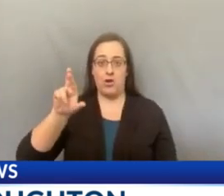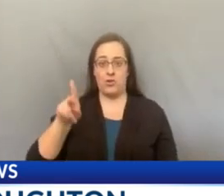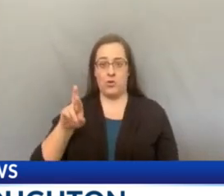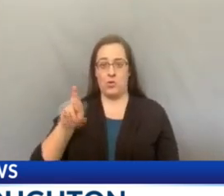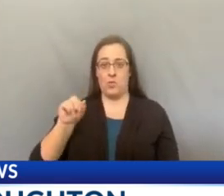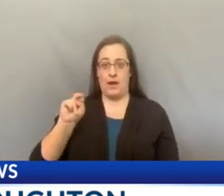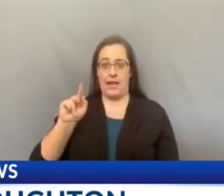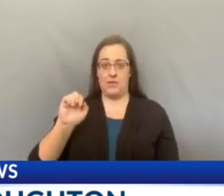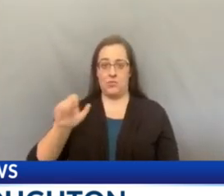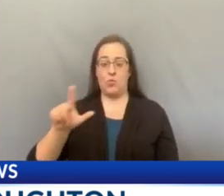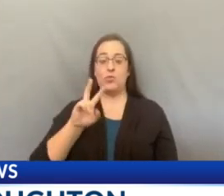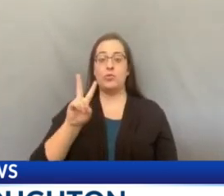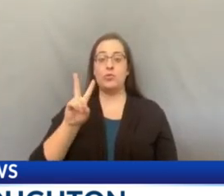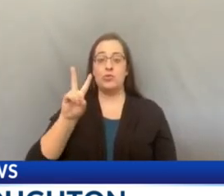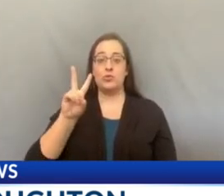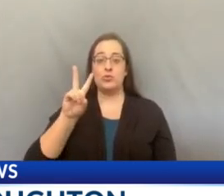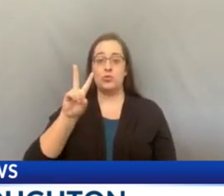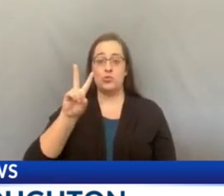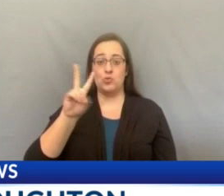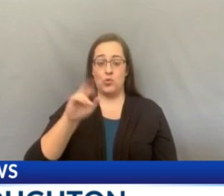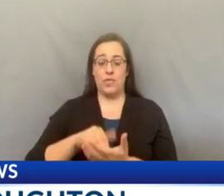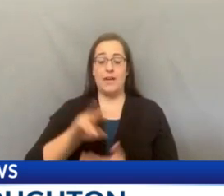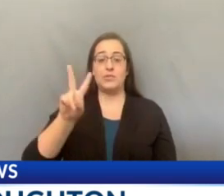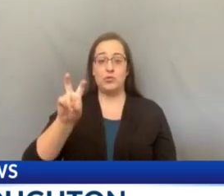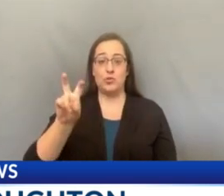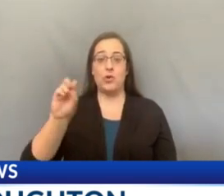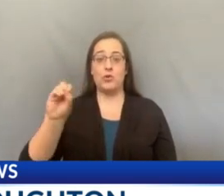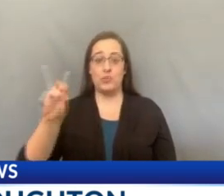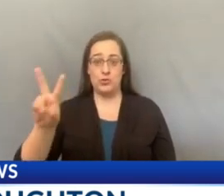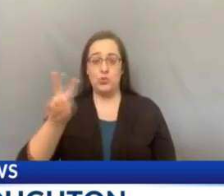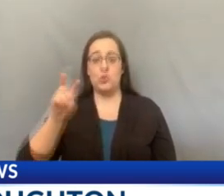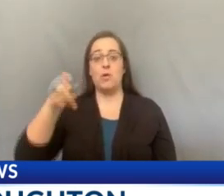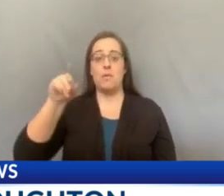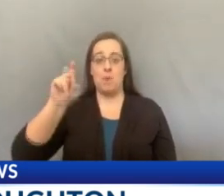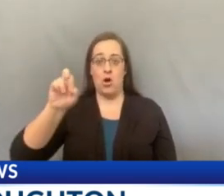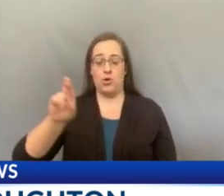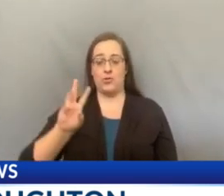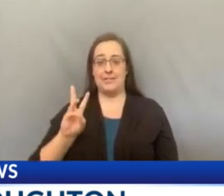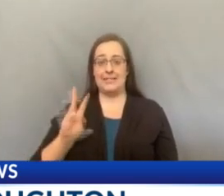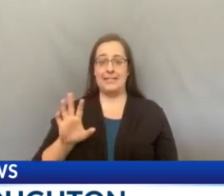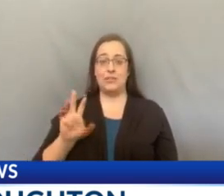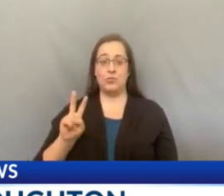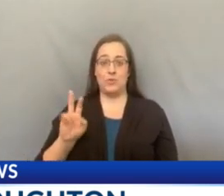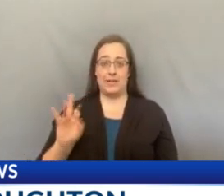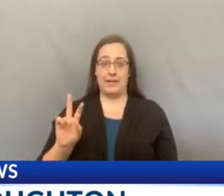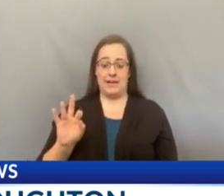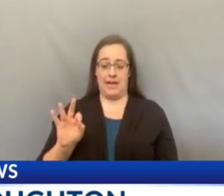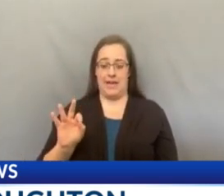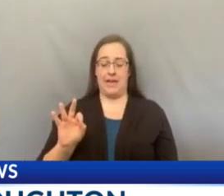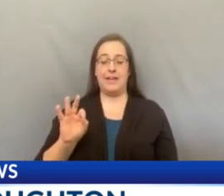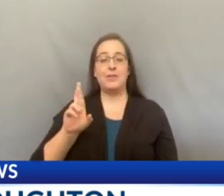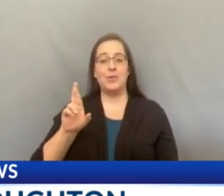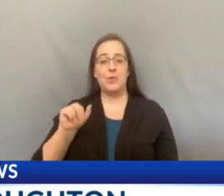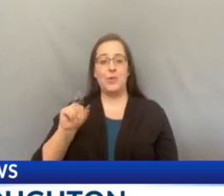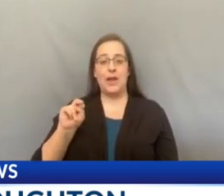EPHEMERAL. AS OF YESTERDAY 2831 CASES OF COVID-19 AND POTTER MEADOW